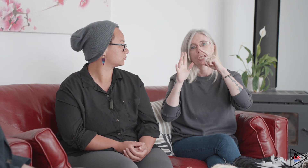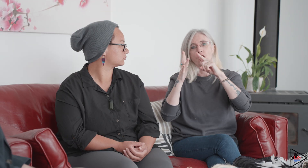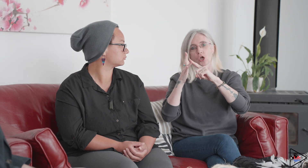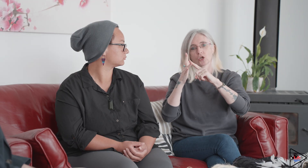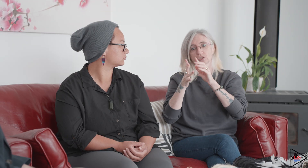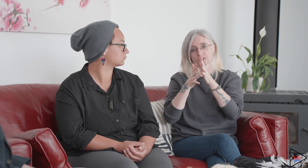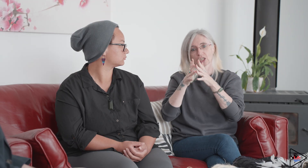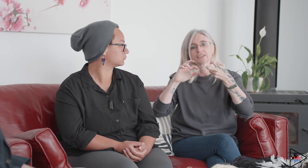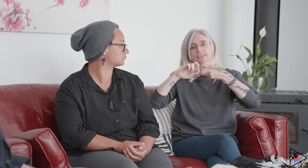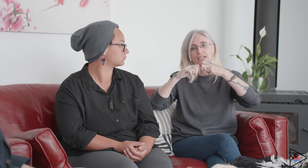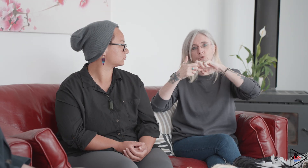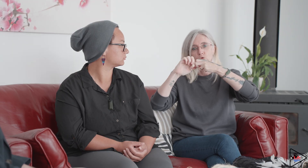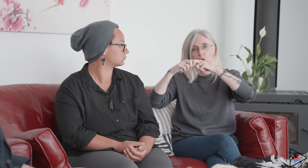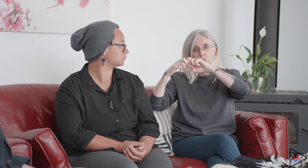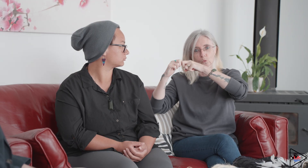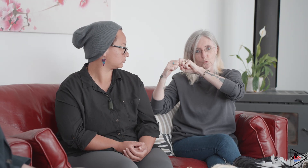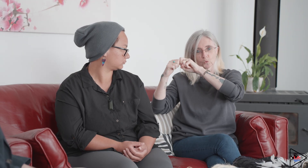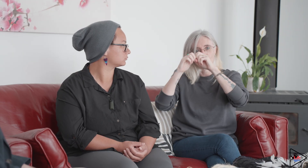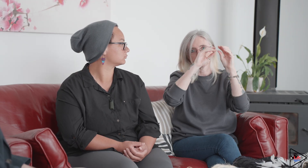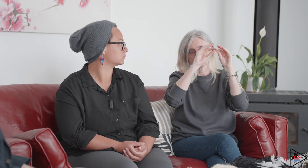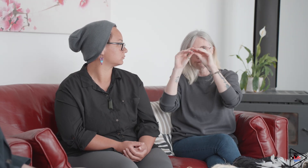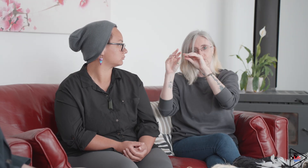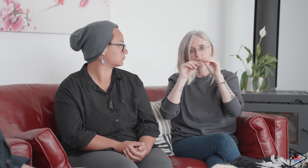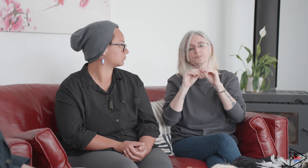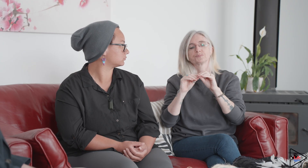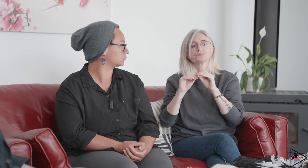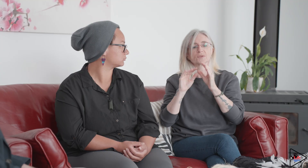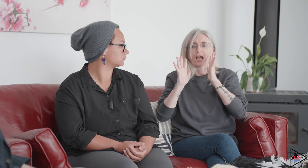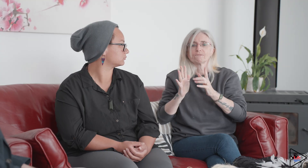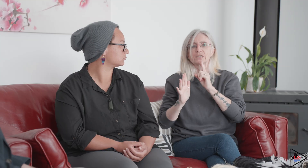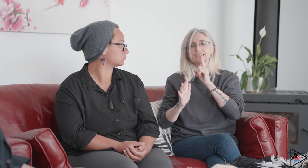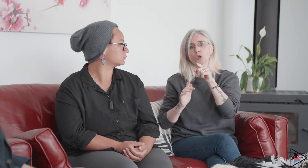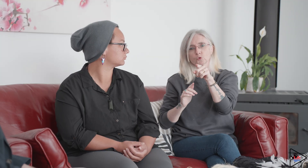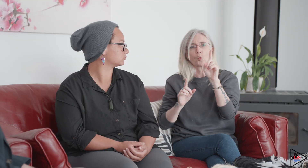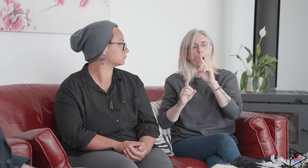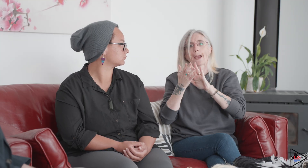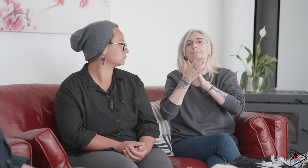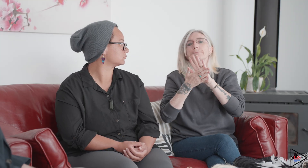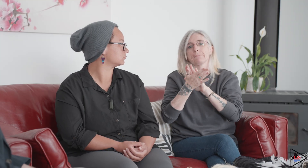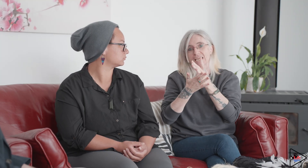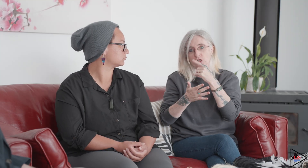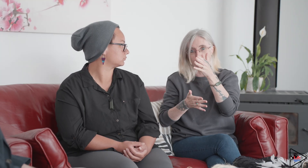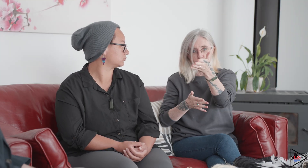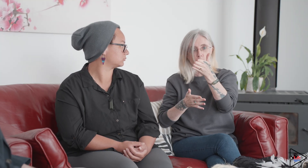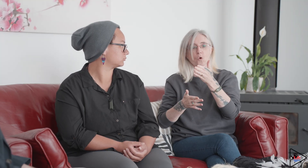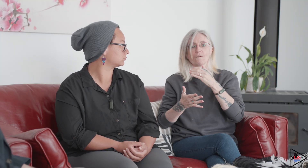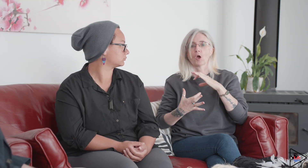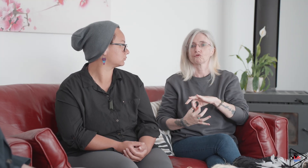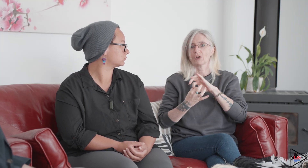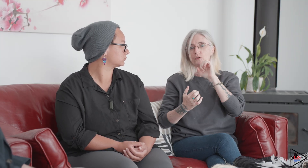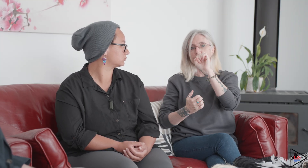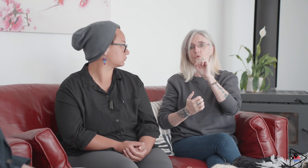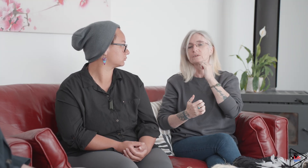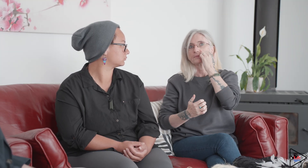and the sign we use in this case is tāniko, which represents something meaningful to you or